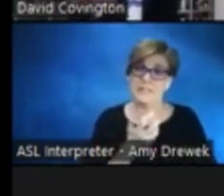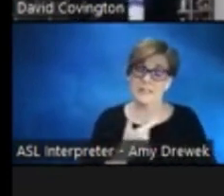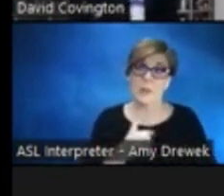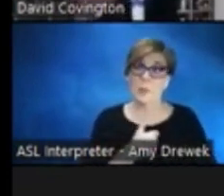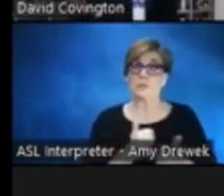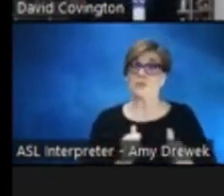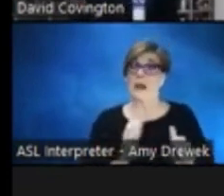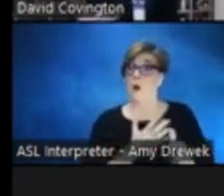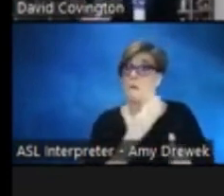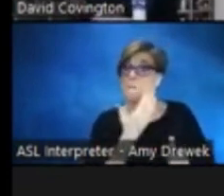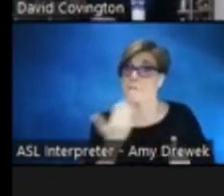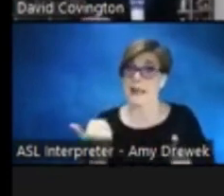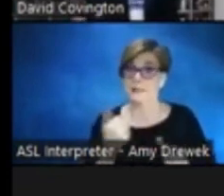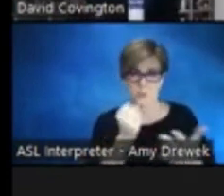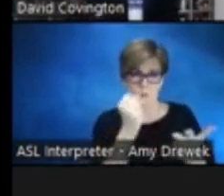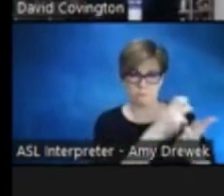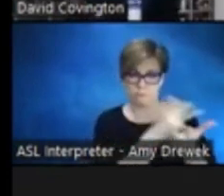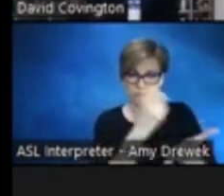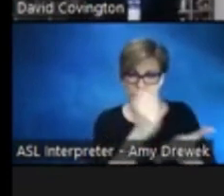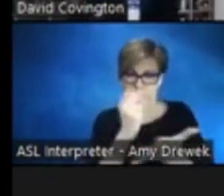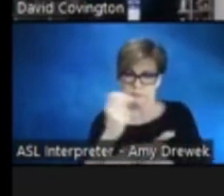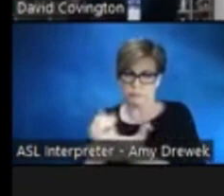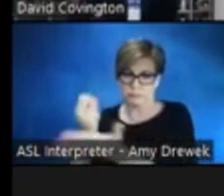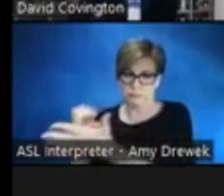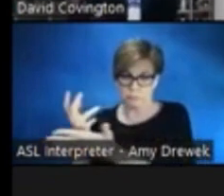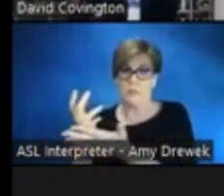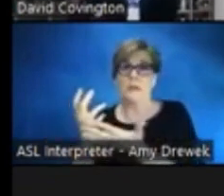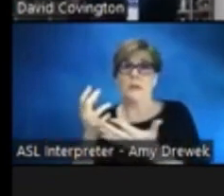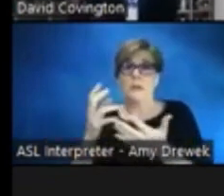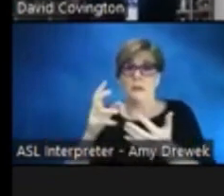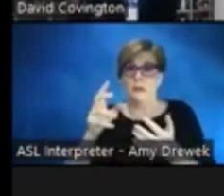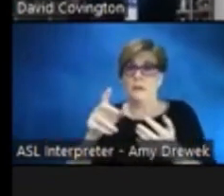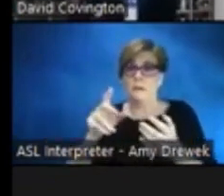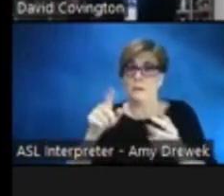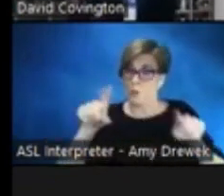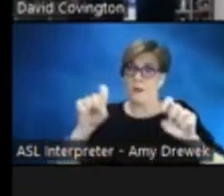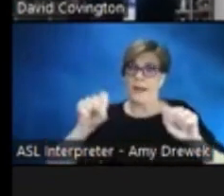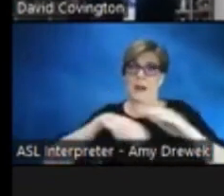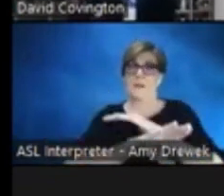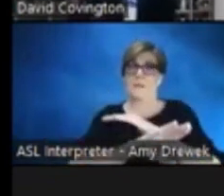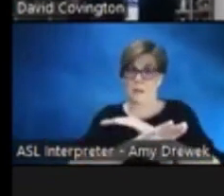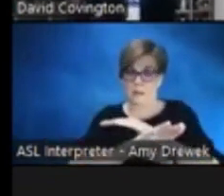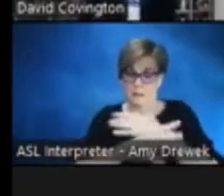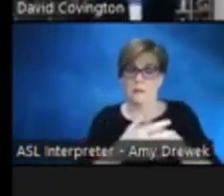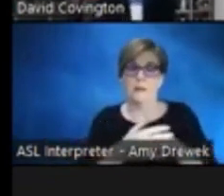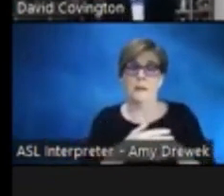WE WANT ALL OF YOU TO BE IN THE GATHERING, BUT WE ALREADY HAVE HAD SOMEONE